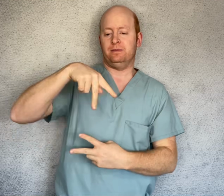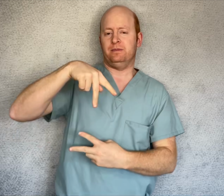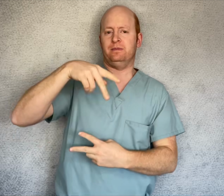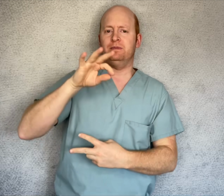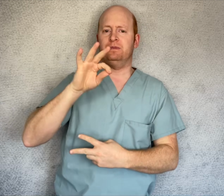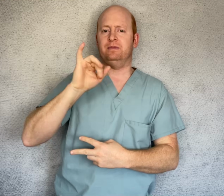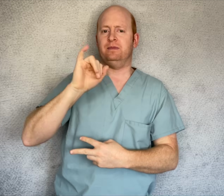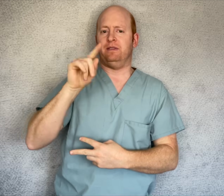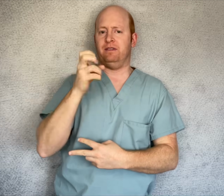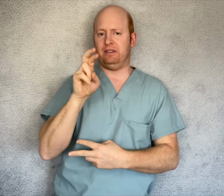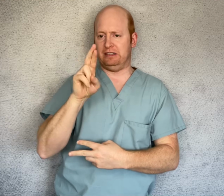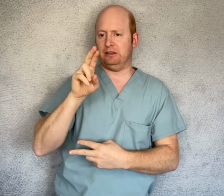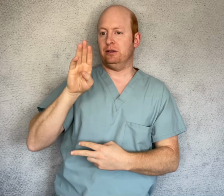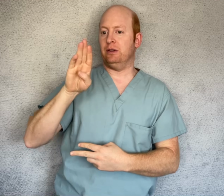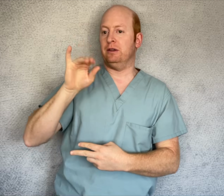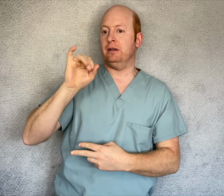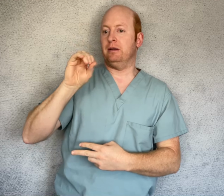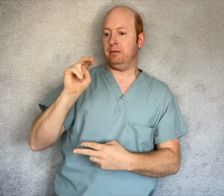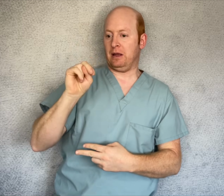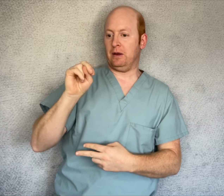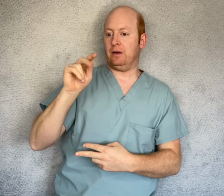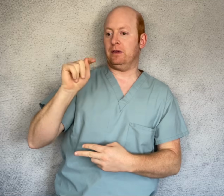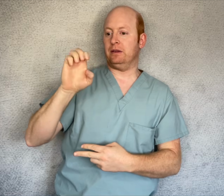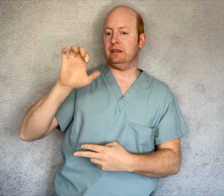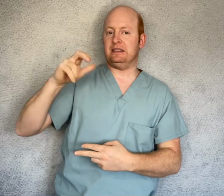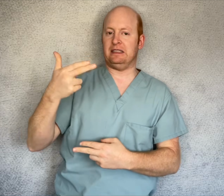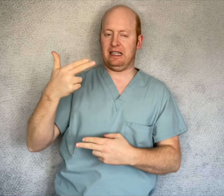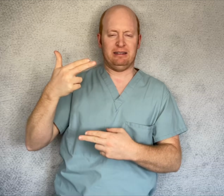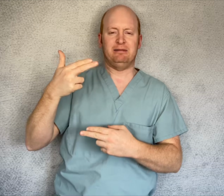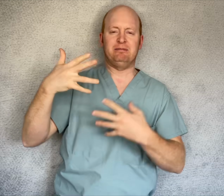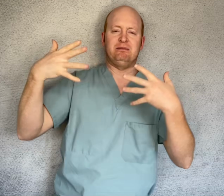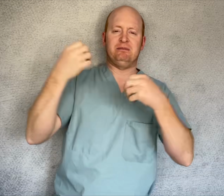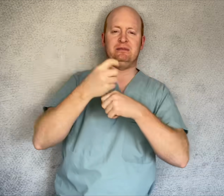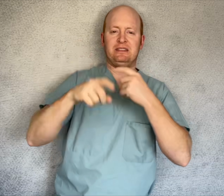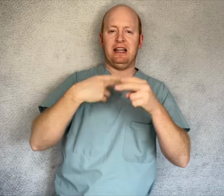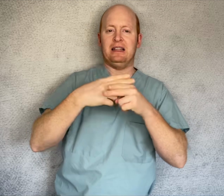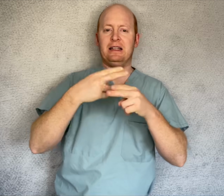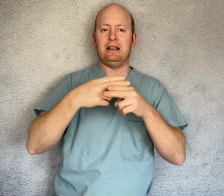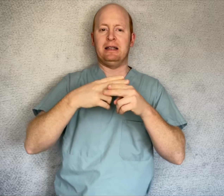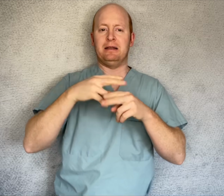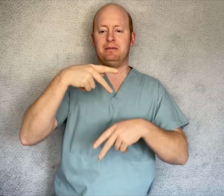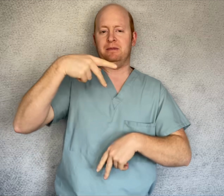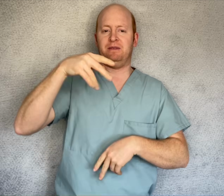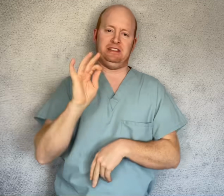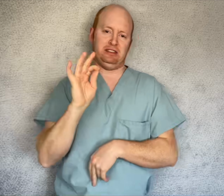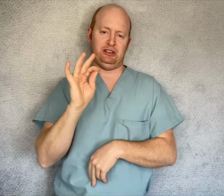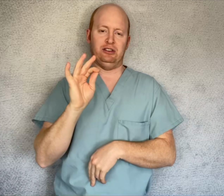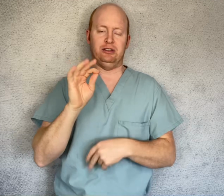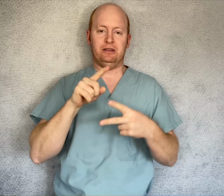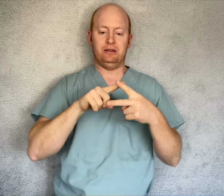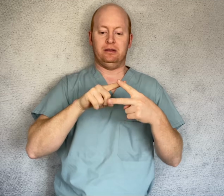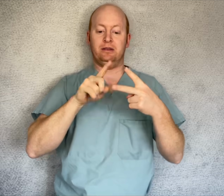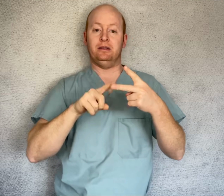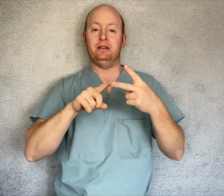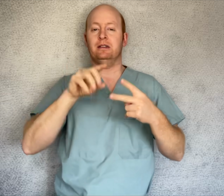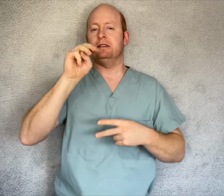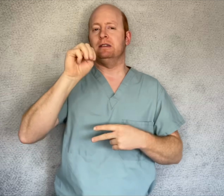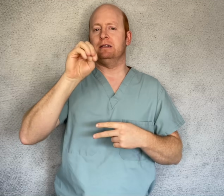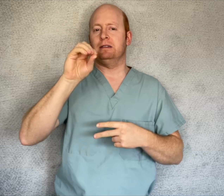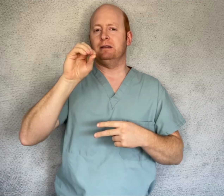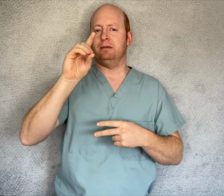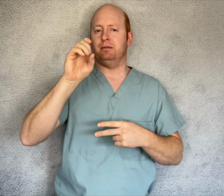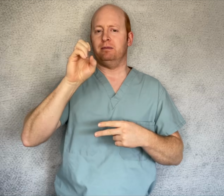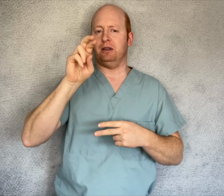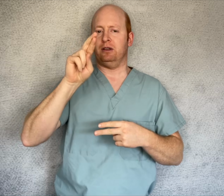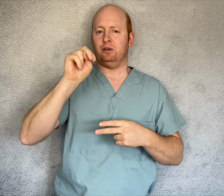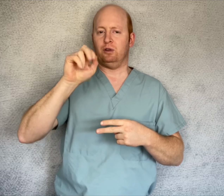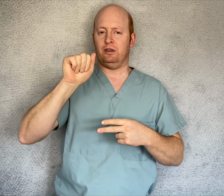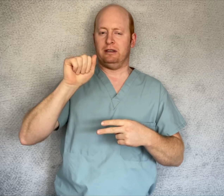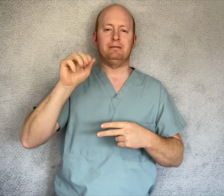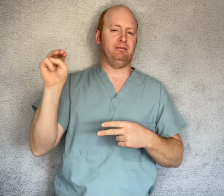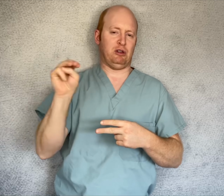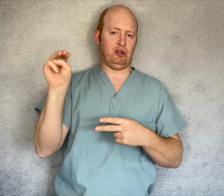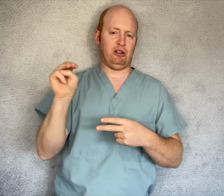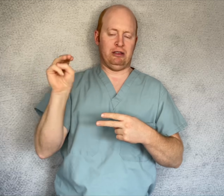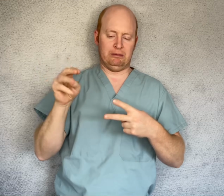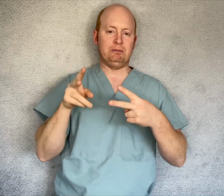the first one being Pfizer BioNTech, and secondly, Moderna.